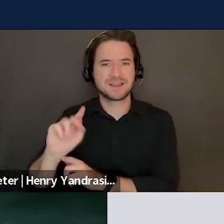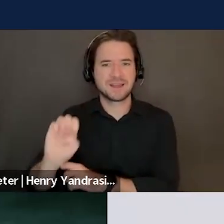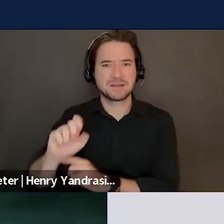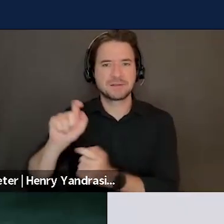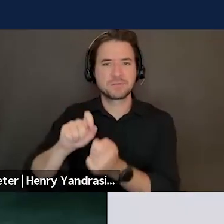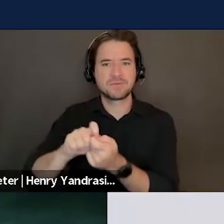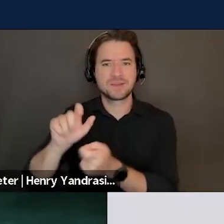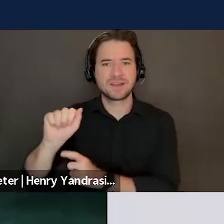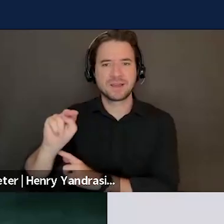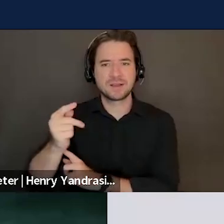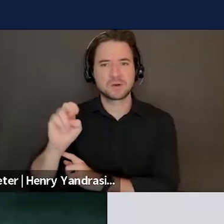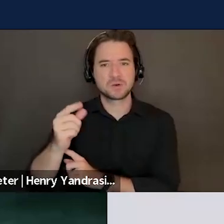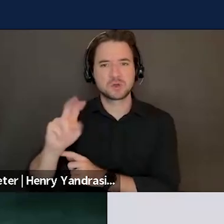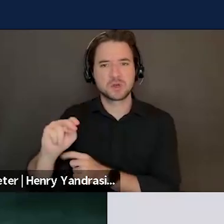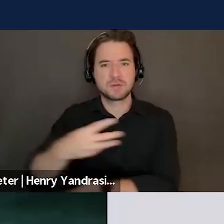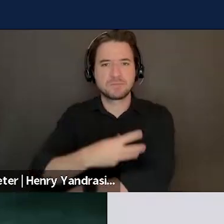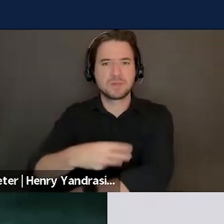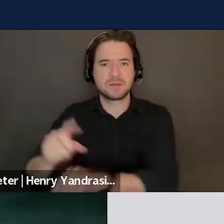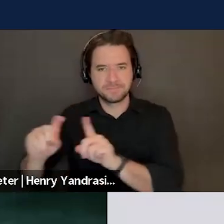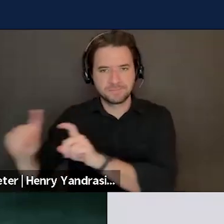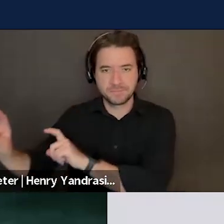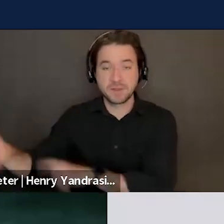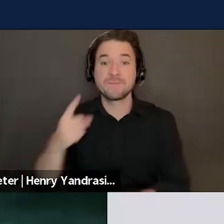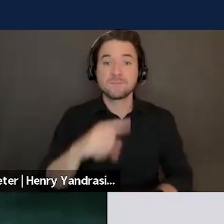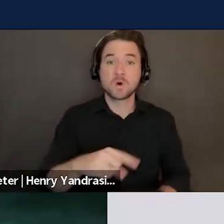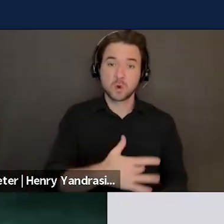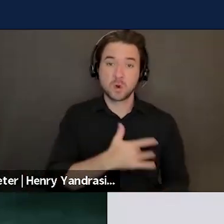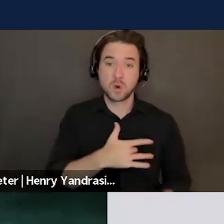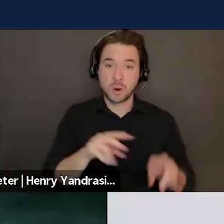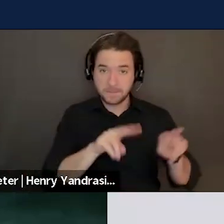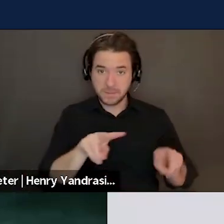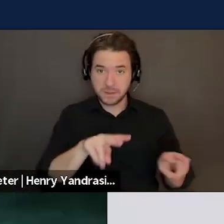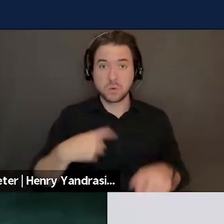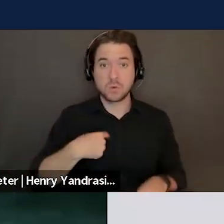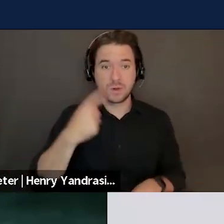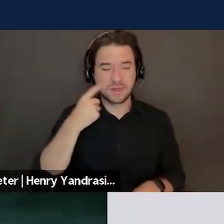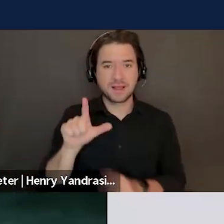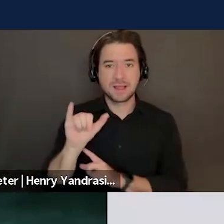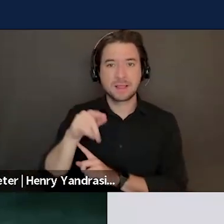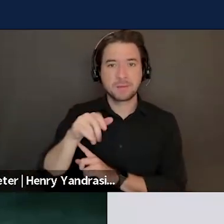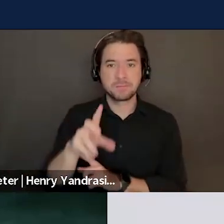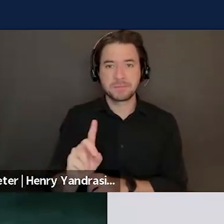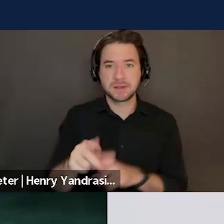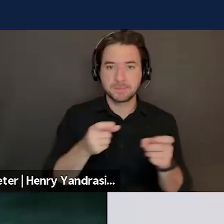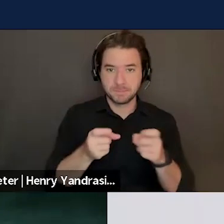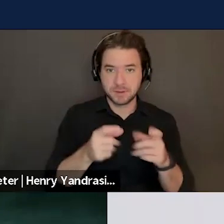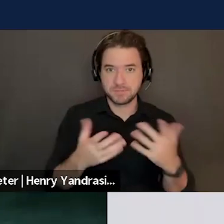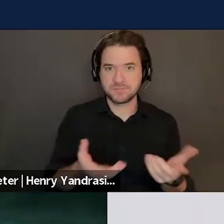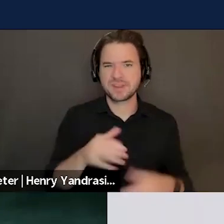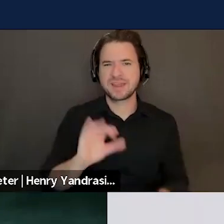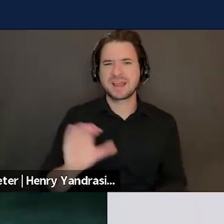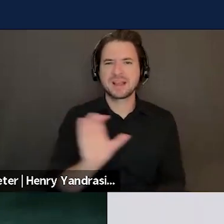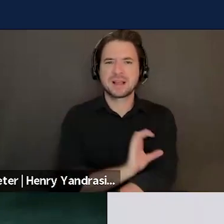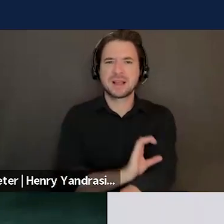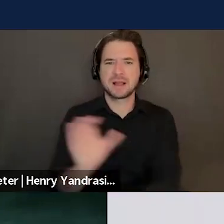Um, so, in terms of cardiovascular monitoring, I know a lot of people think of lipid management, so these are the cholesterol that we do.